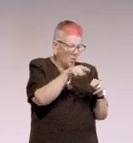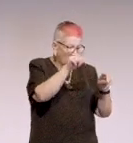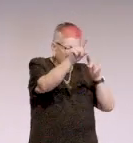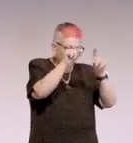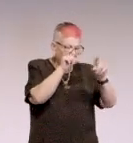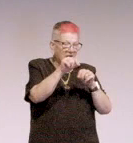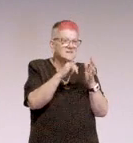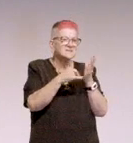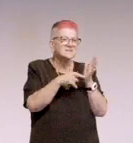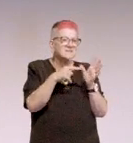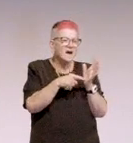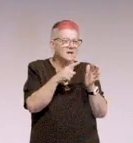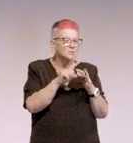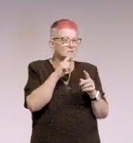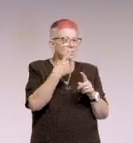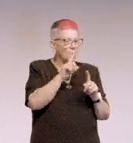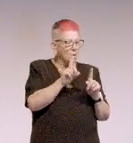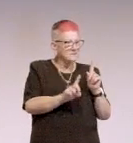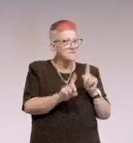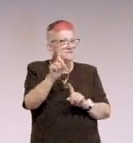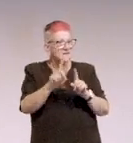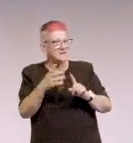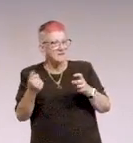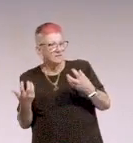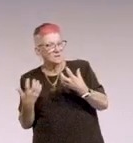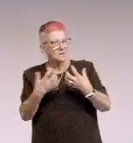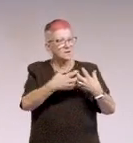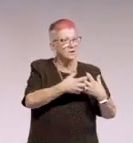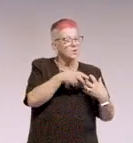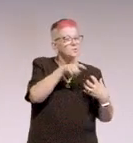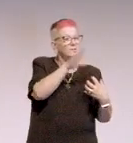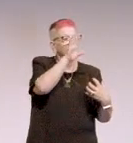list of cities in that country.